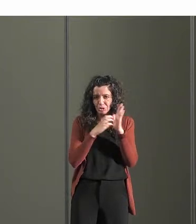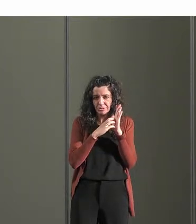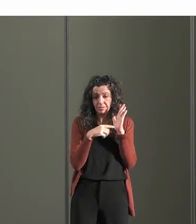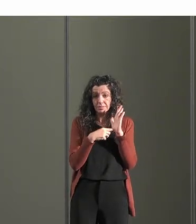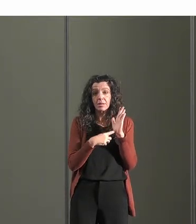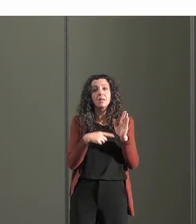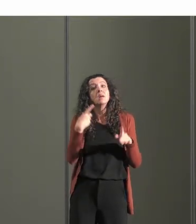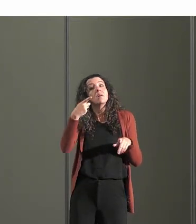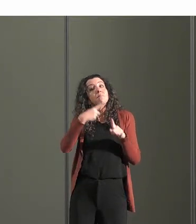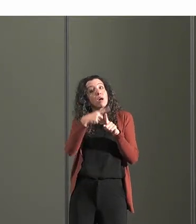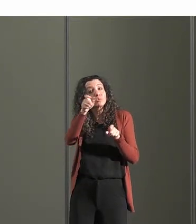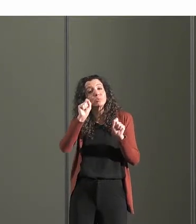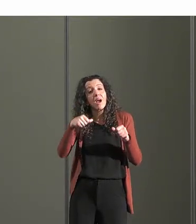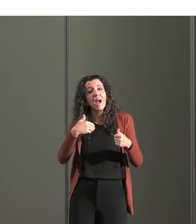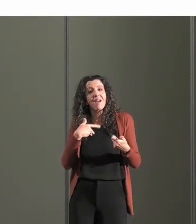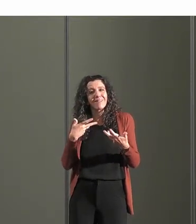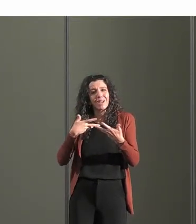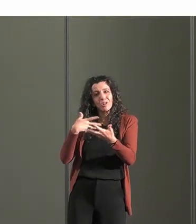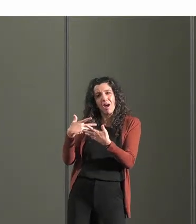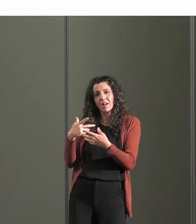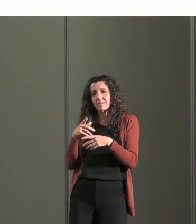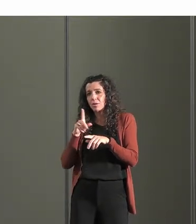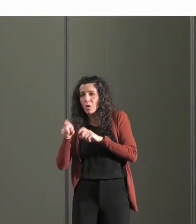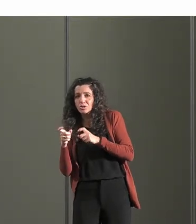cool it will give you detailed image captions you could have